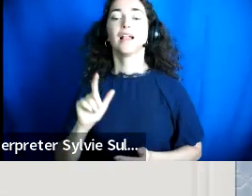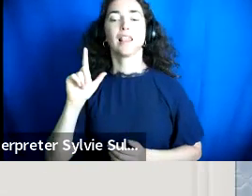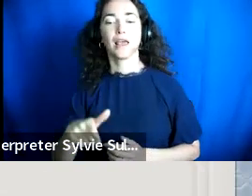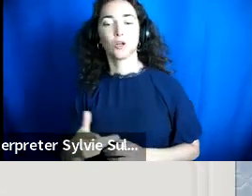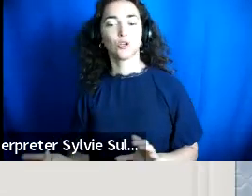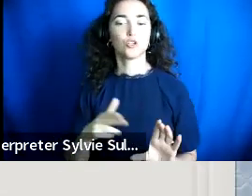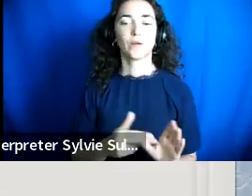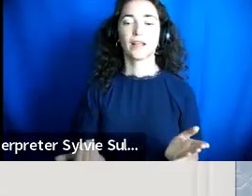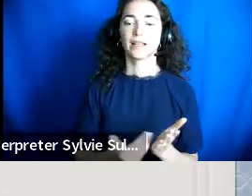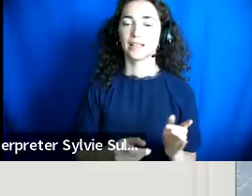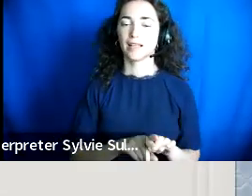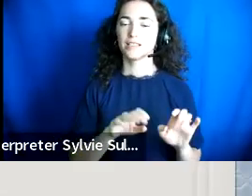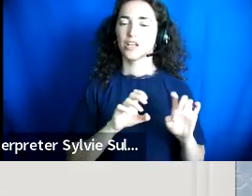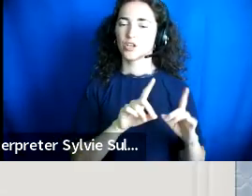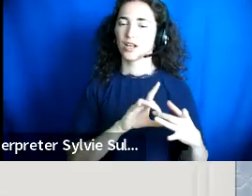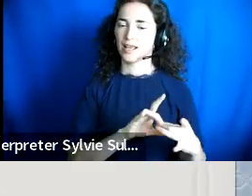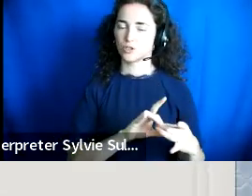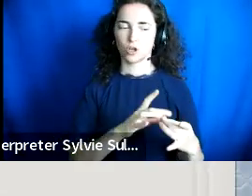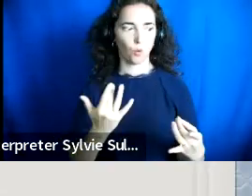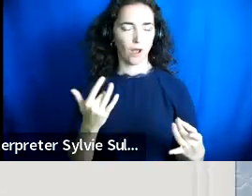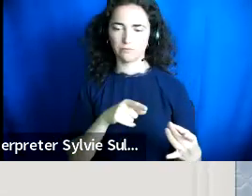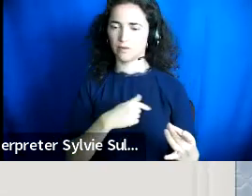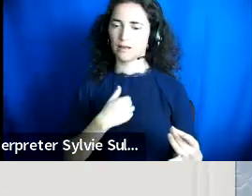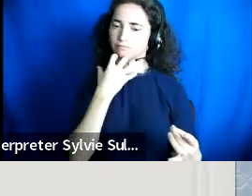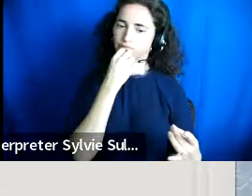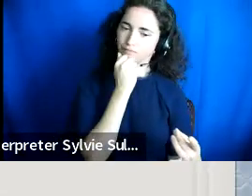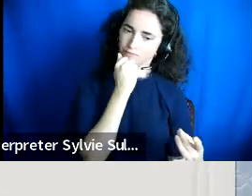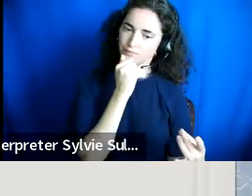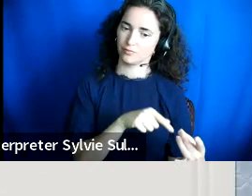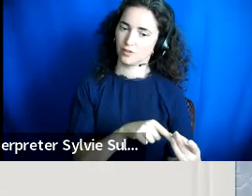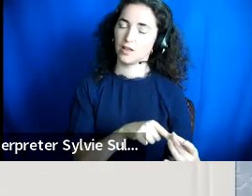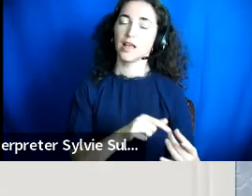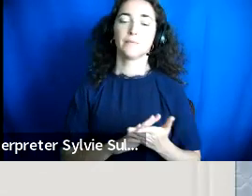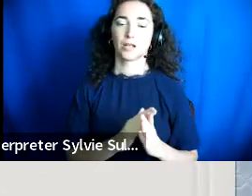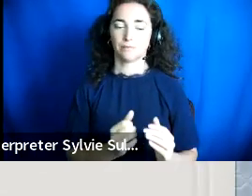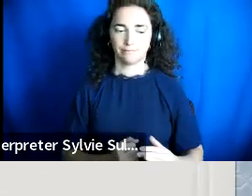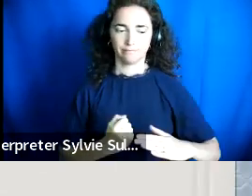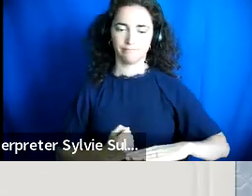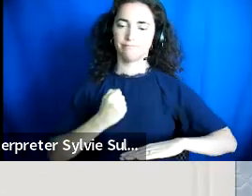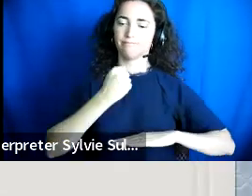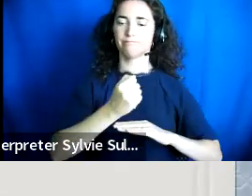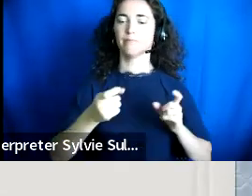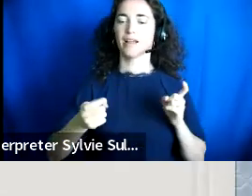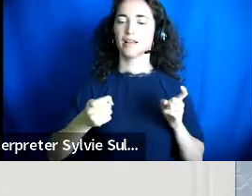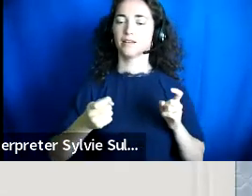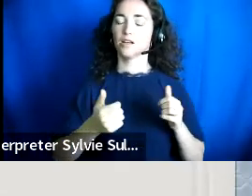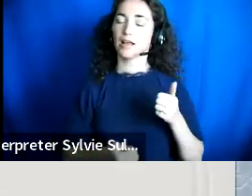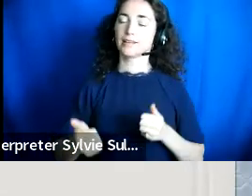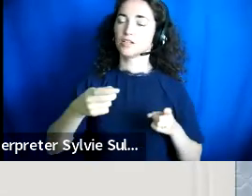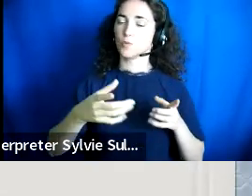and geared to my heart and I was able to move into the role of executives director, and that's where I am today.